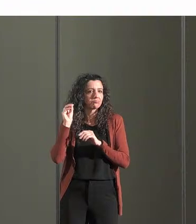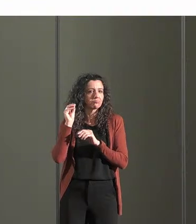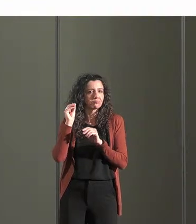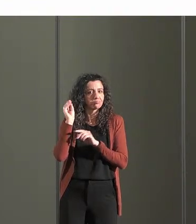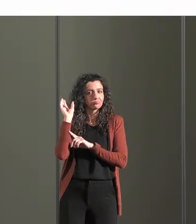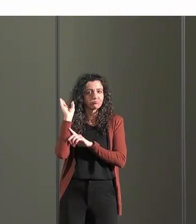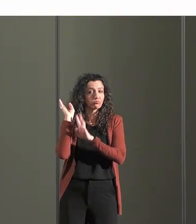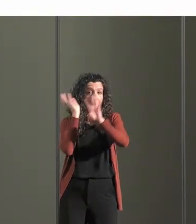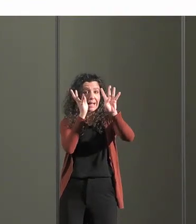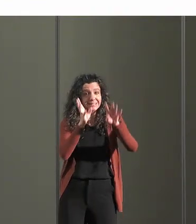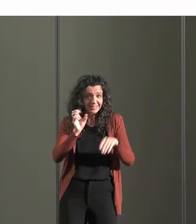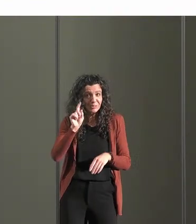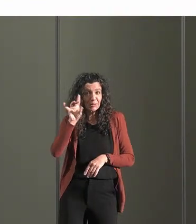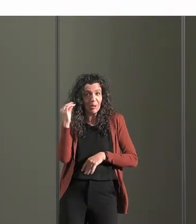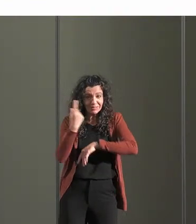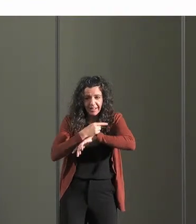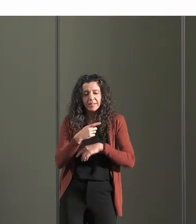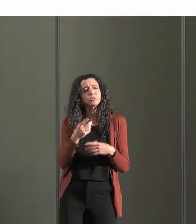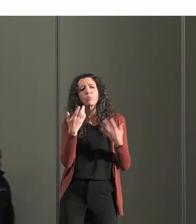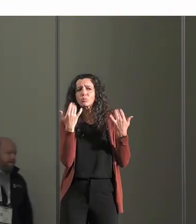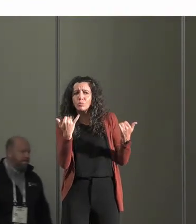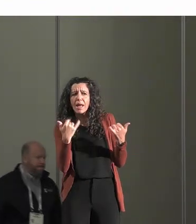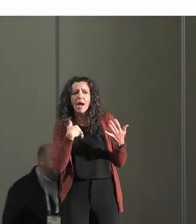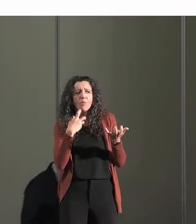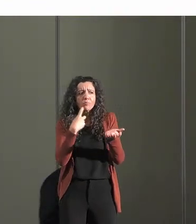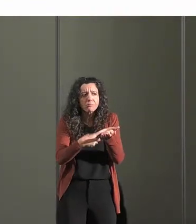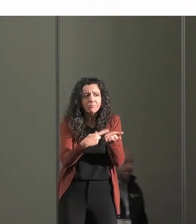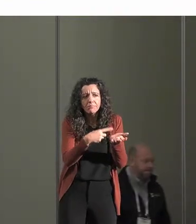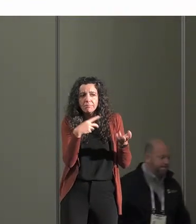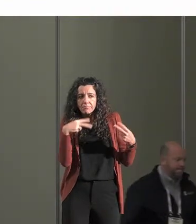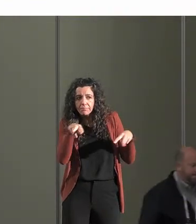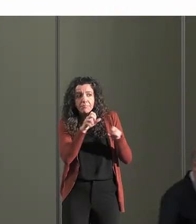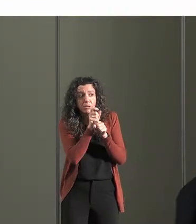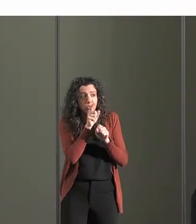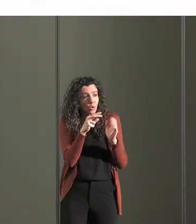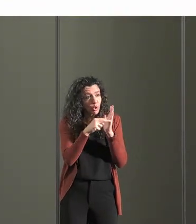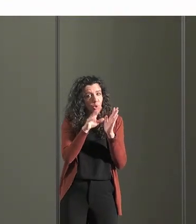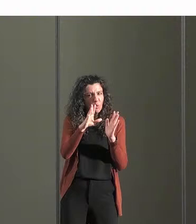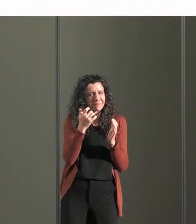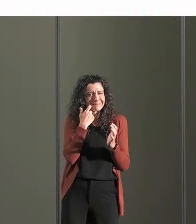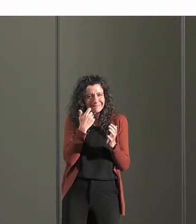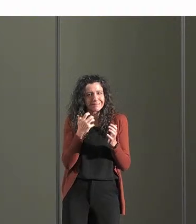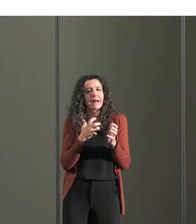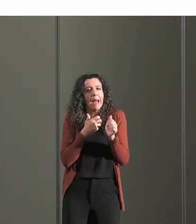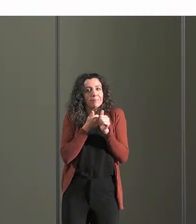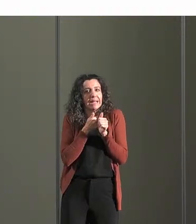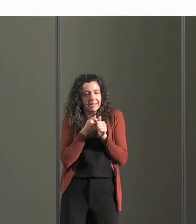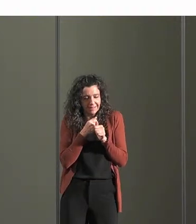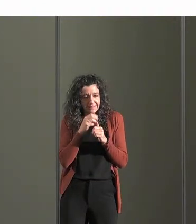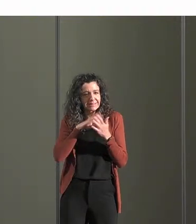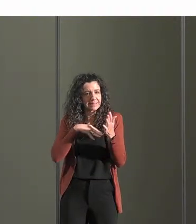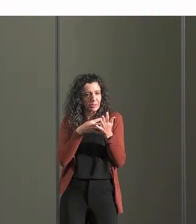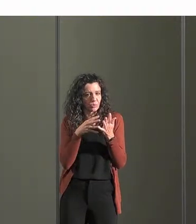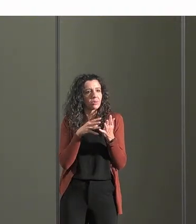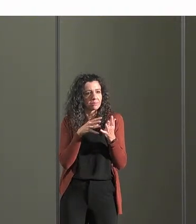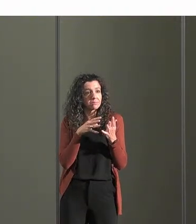conference and weapon come welcome to this morning day.